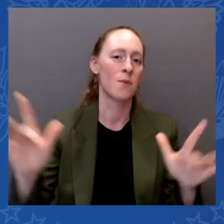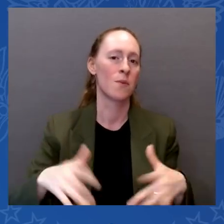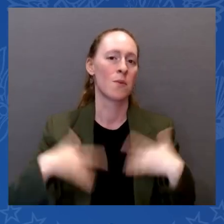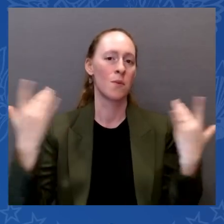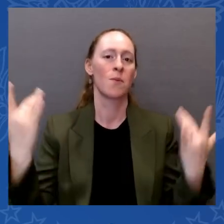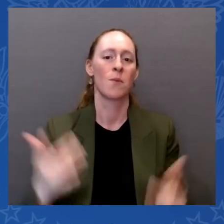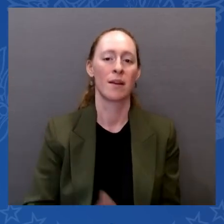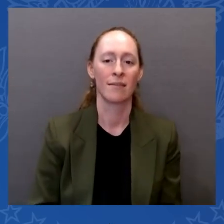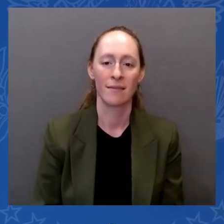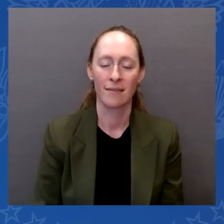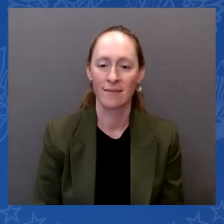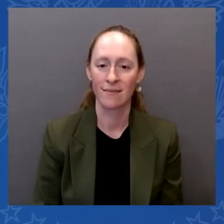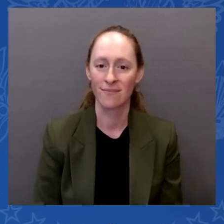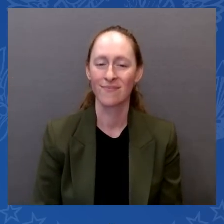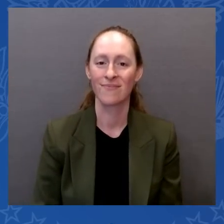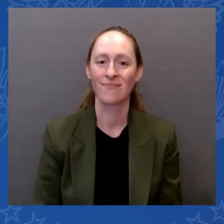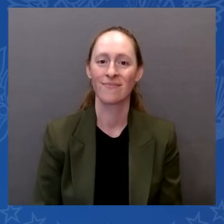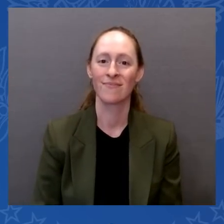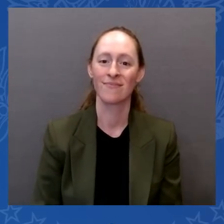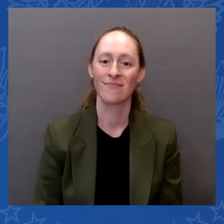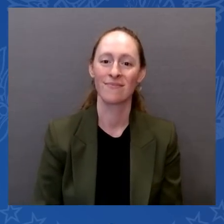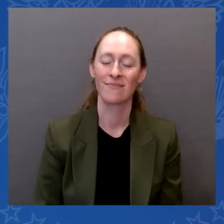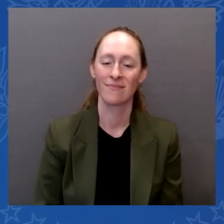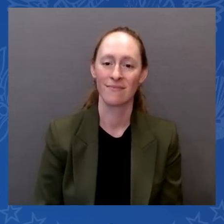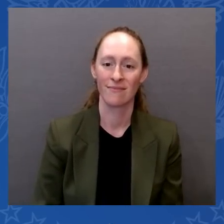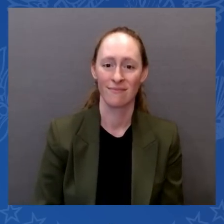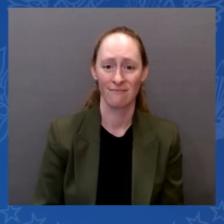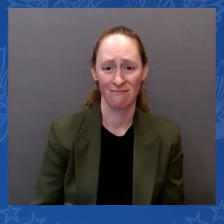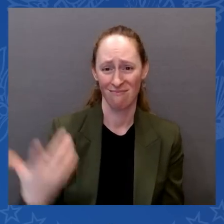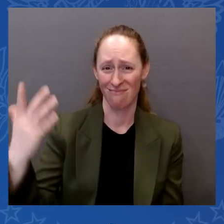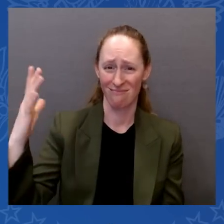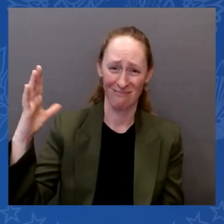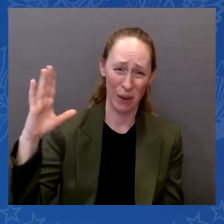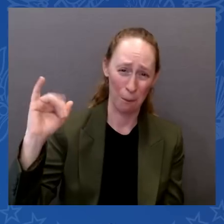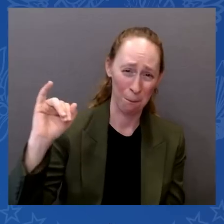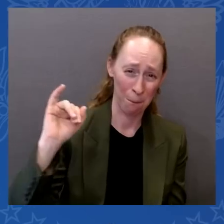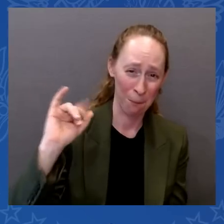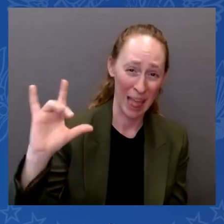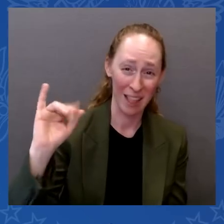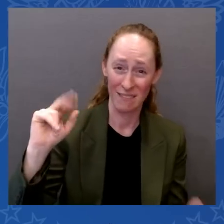So, look, this is -- I am -- I'm -- Lonnie has heard me say this: I am optimistic.